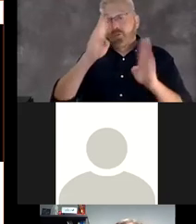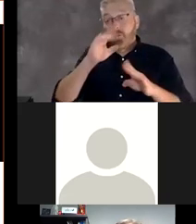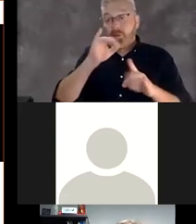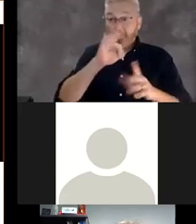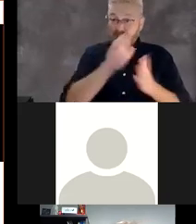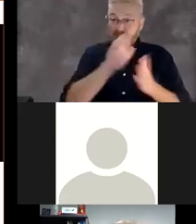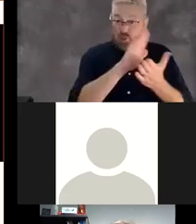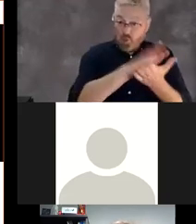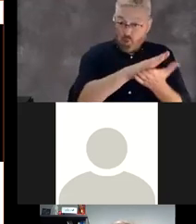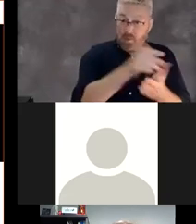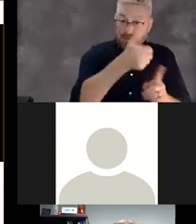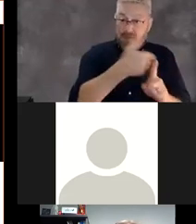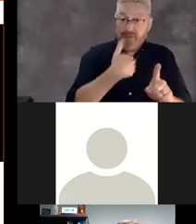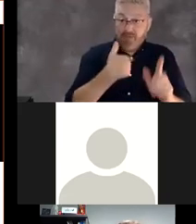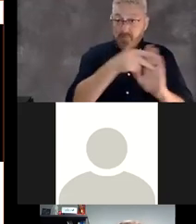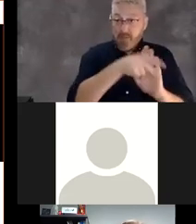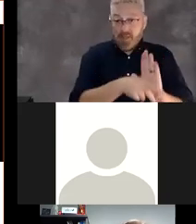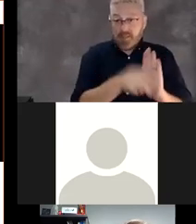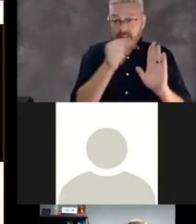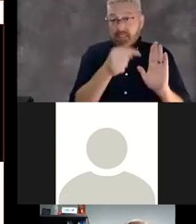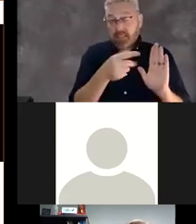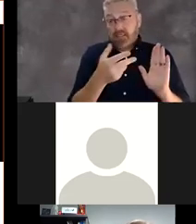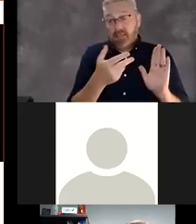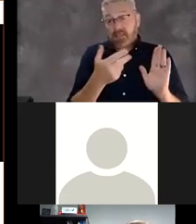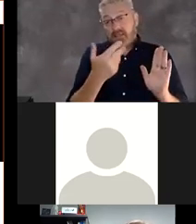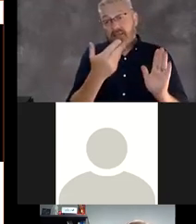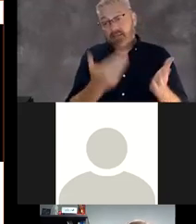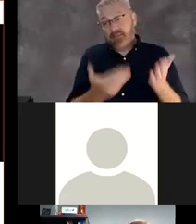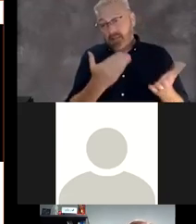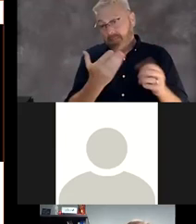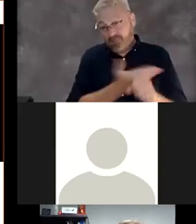THESE SORTS OF THINGS. JESSE MIGHT GET FIRED.